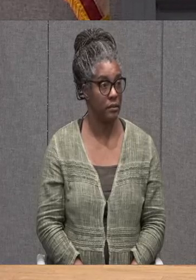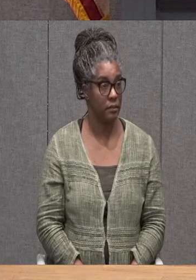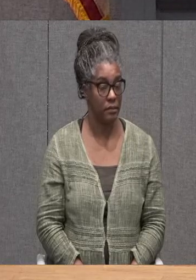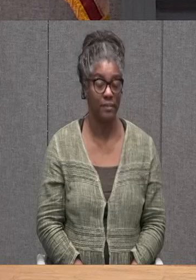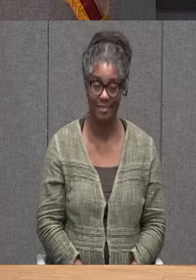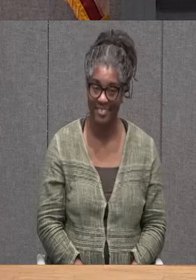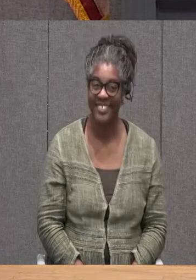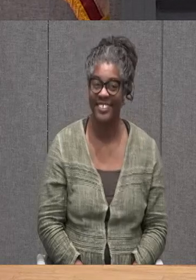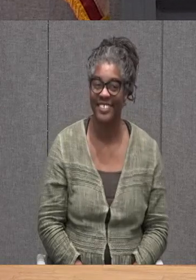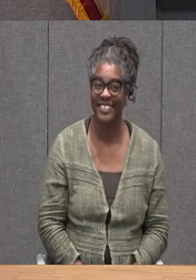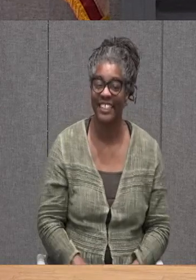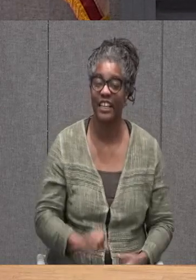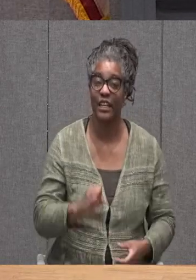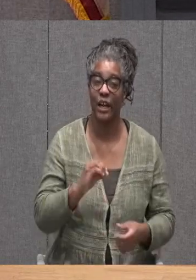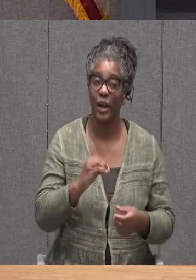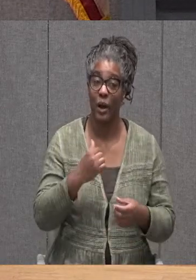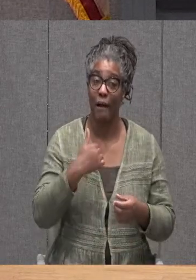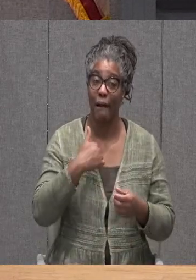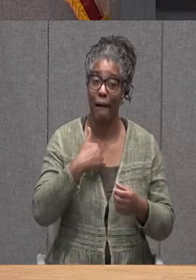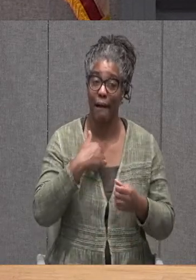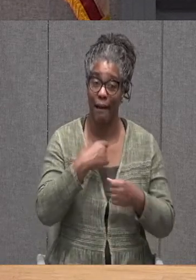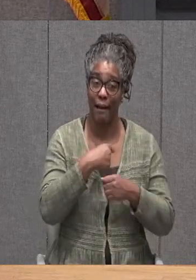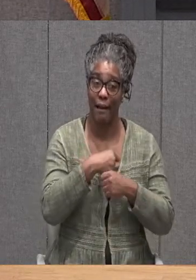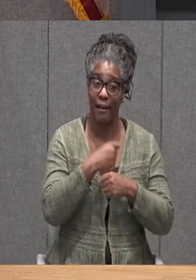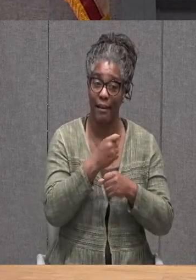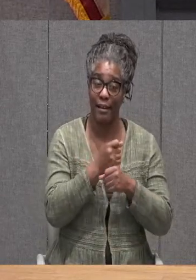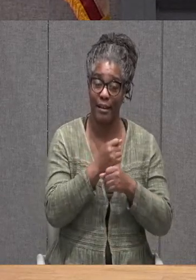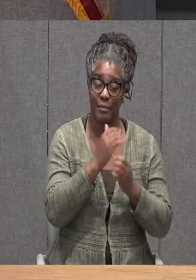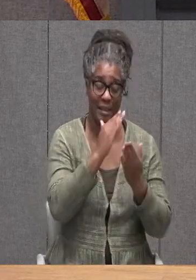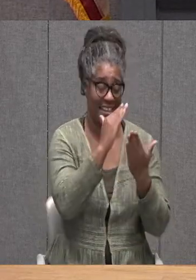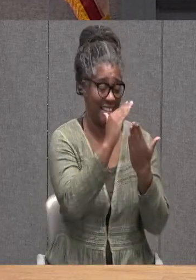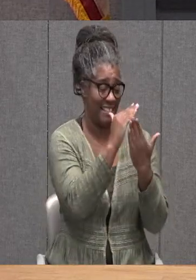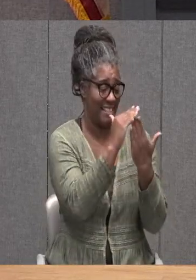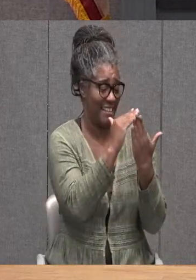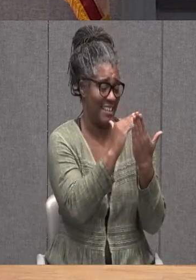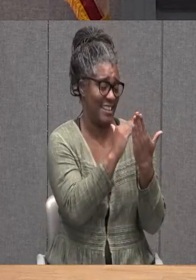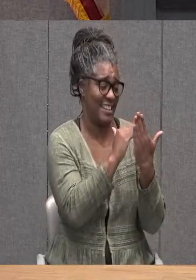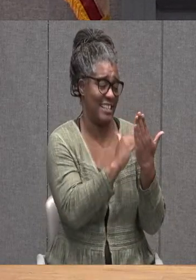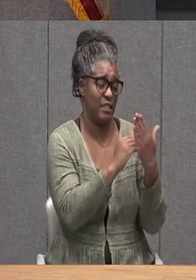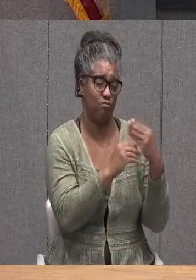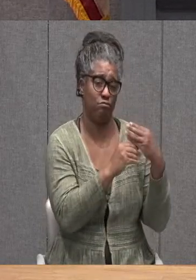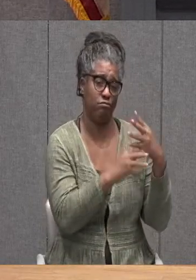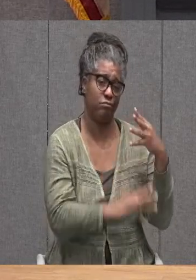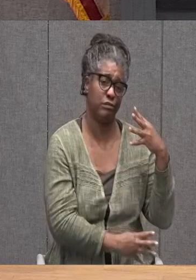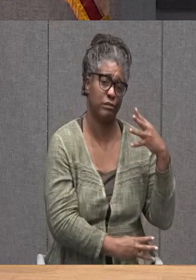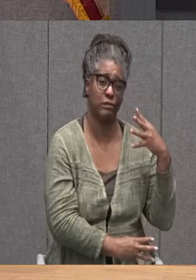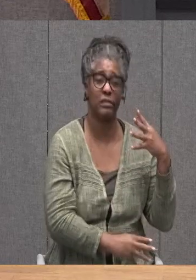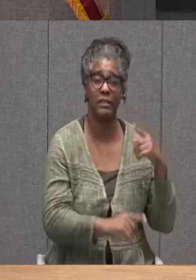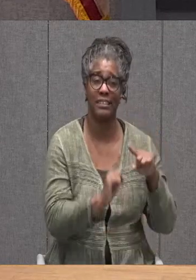So I made a big list, when I was playing today, of all the different sports that use volleying or striking.